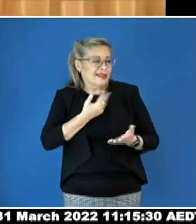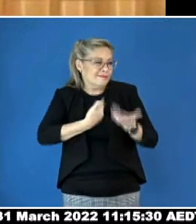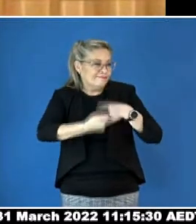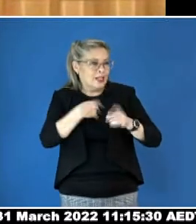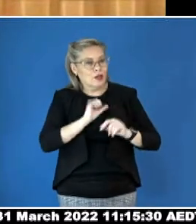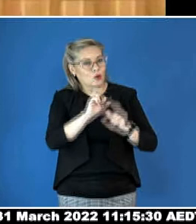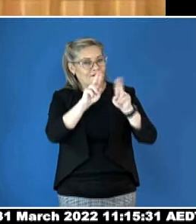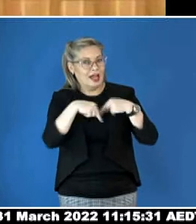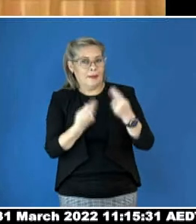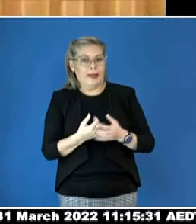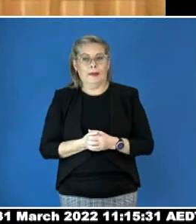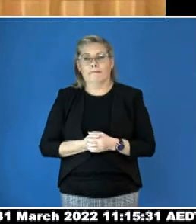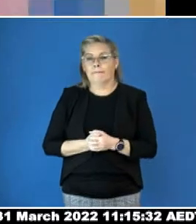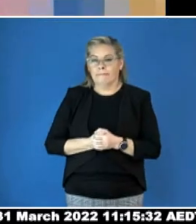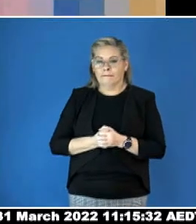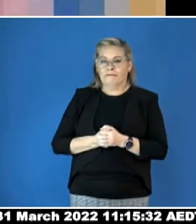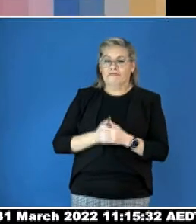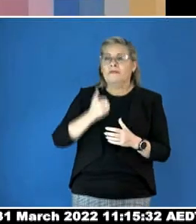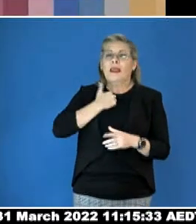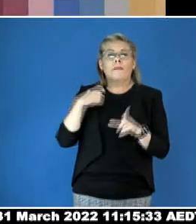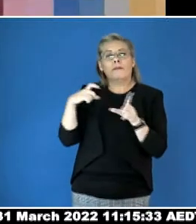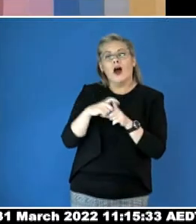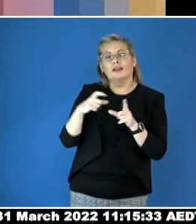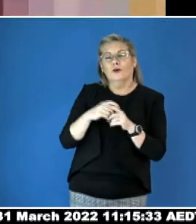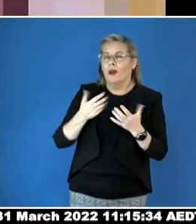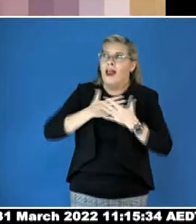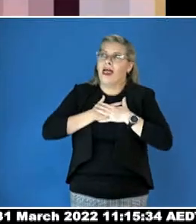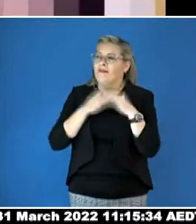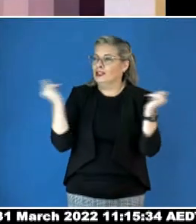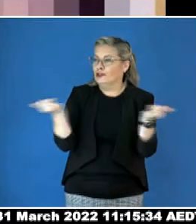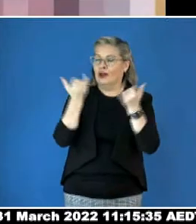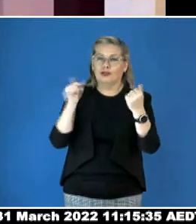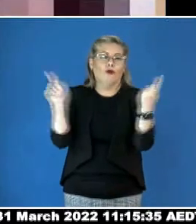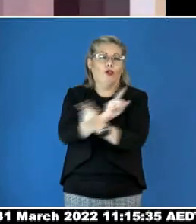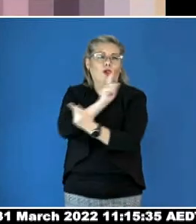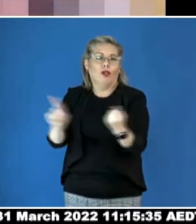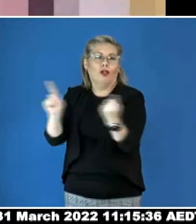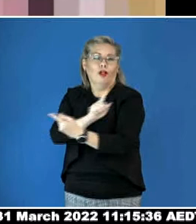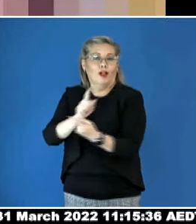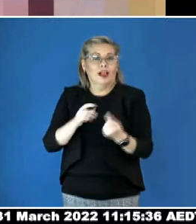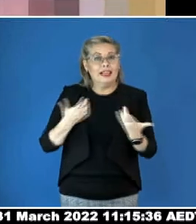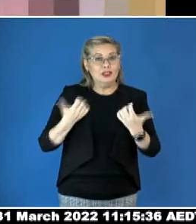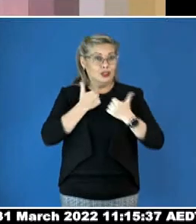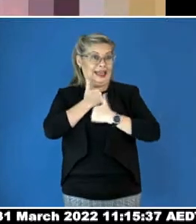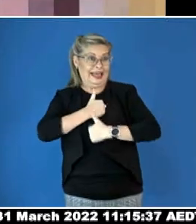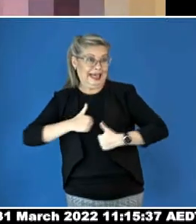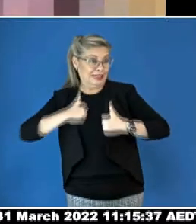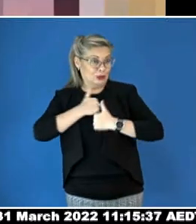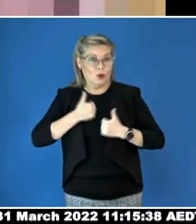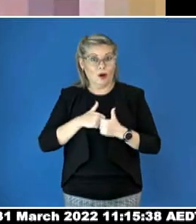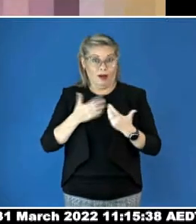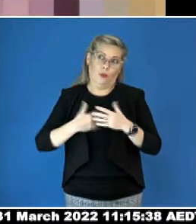She's very social, so she does enjoy - or was until this happened - going to